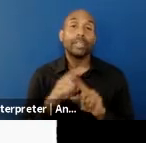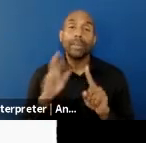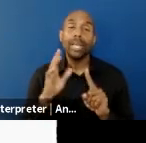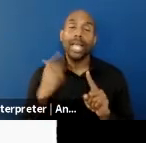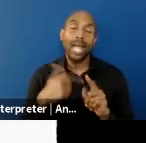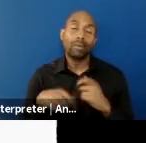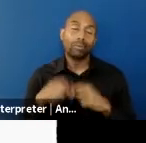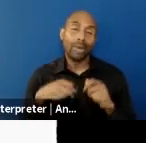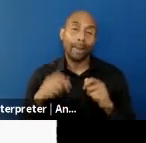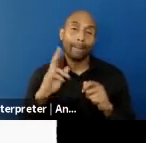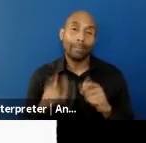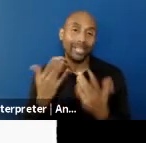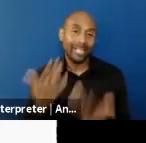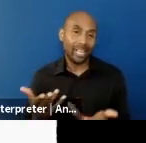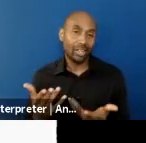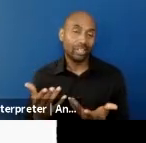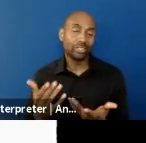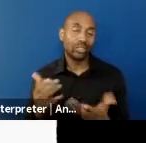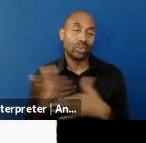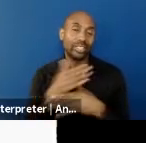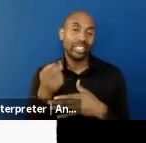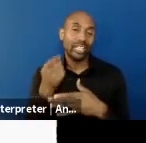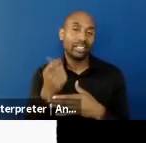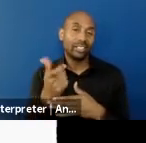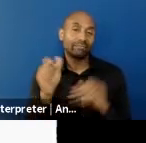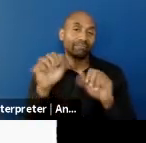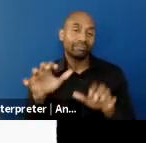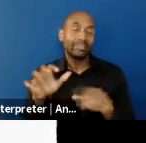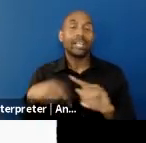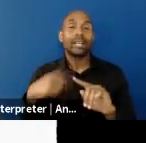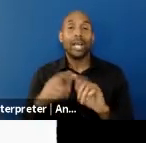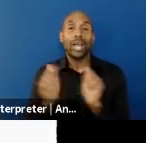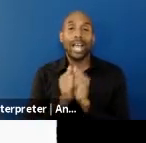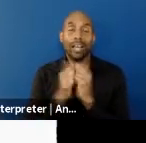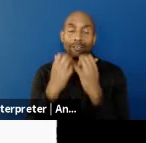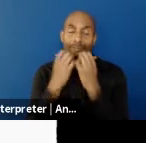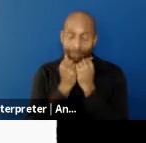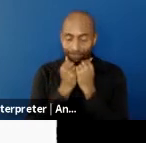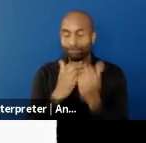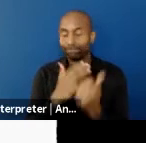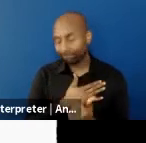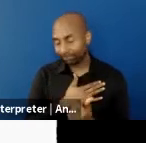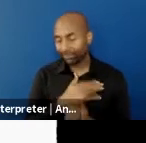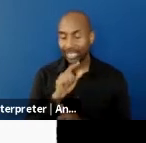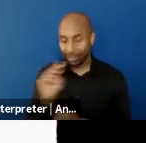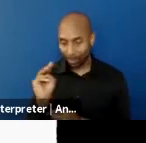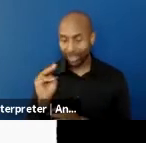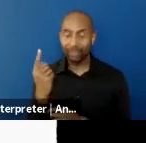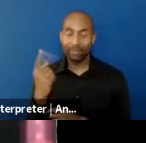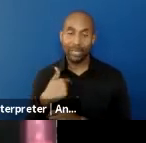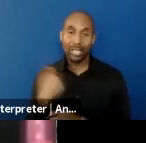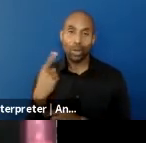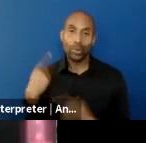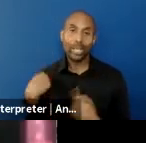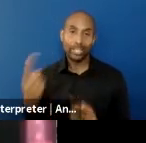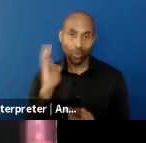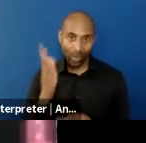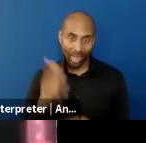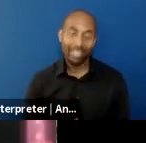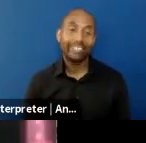And it was just one of the coolest experiences because you know, you can feel his energy